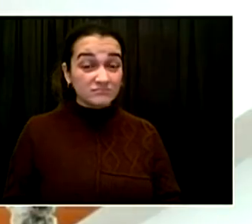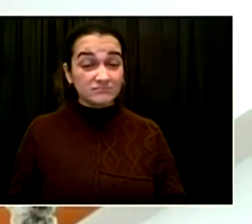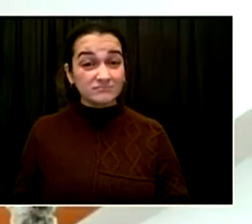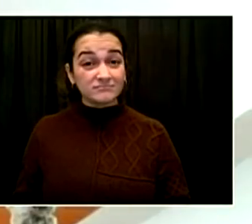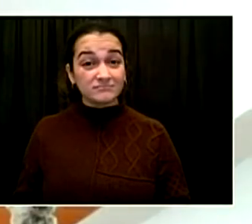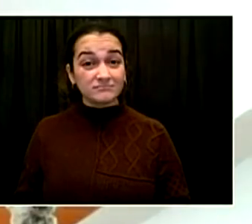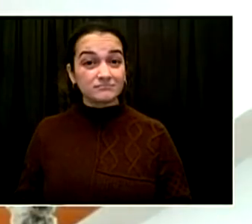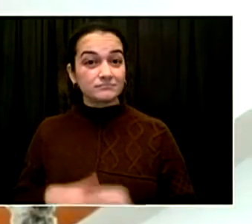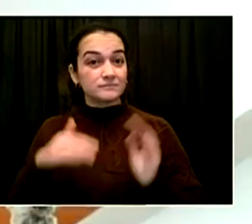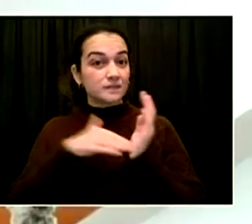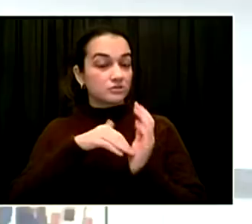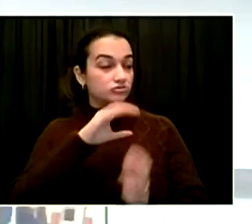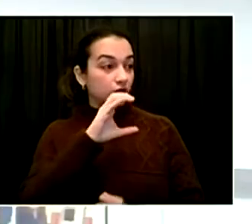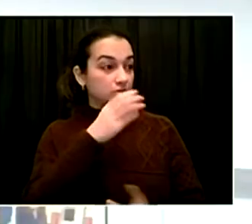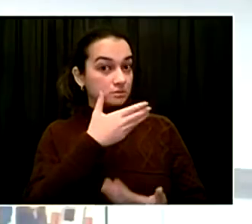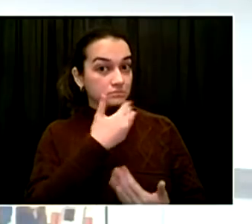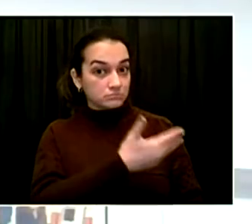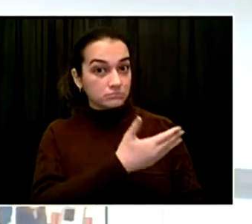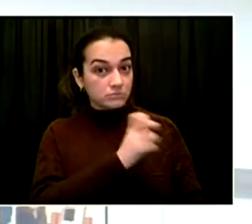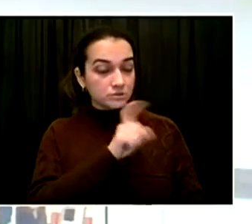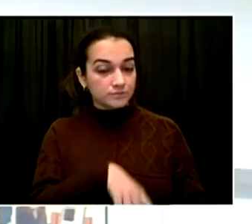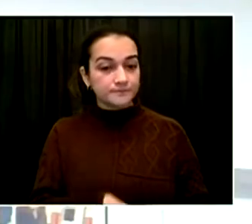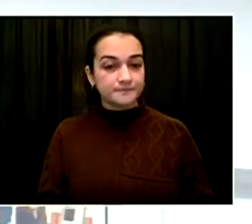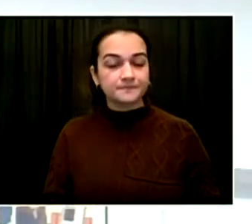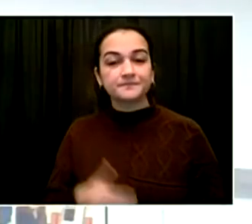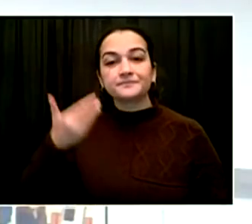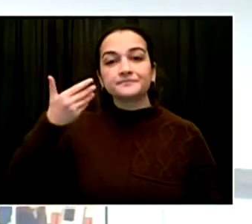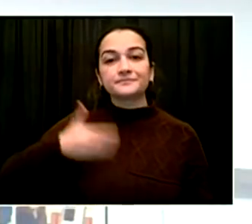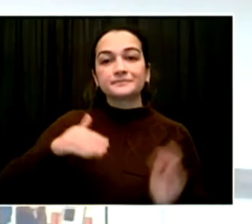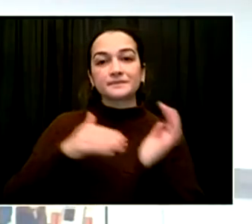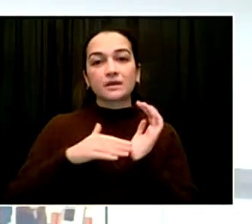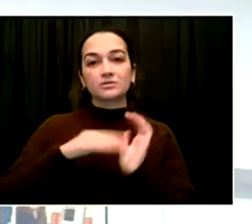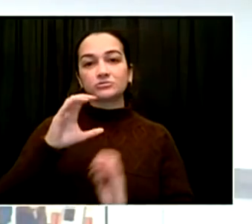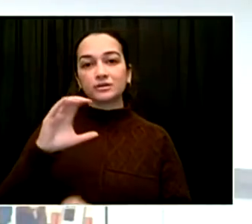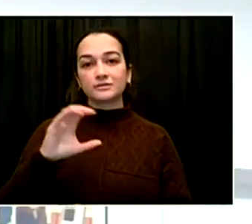FAVORABLY COMPARE THEM. AM I GETTING THAT RIGHT, TED?